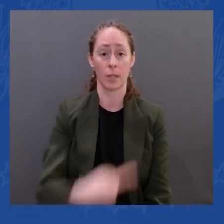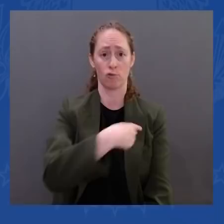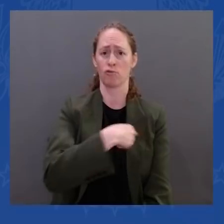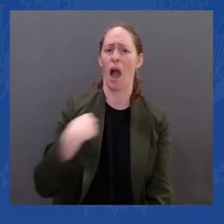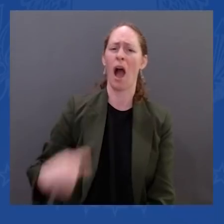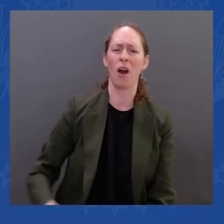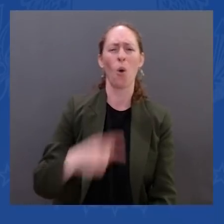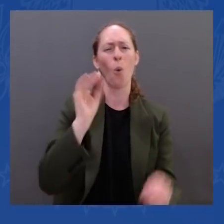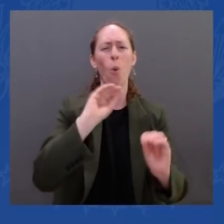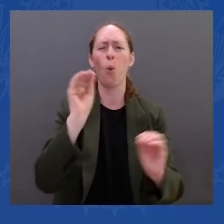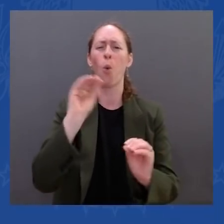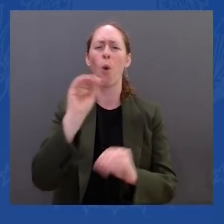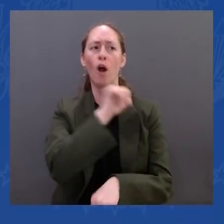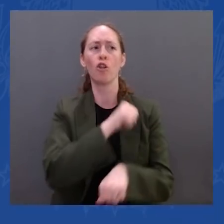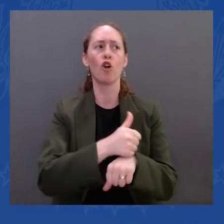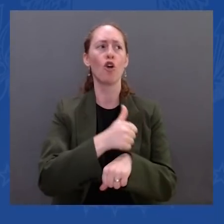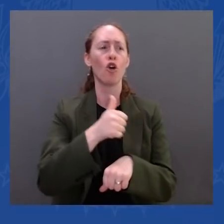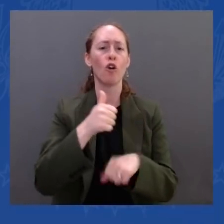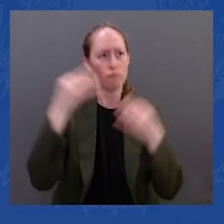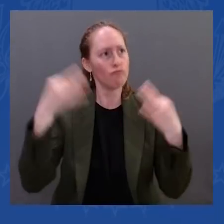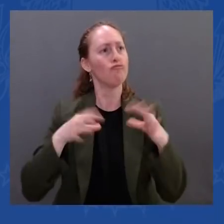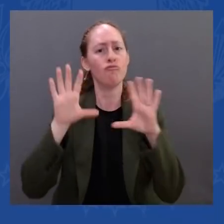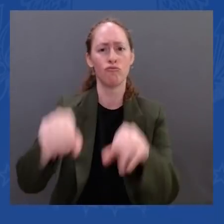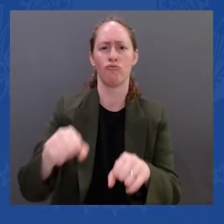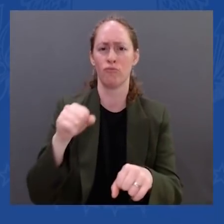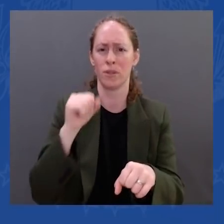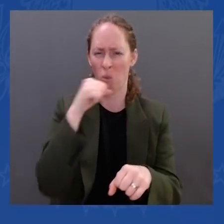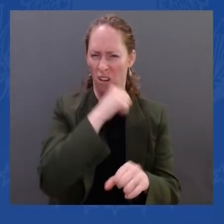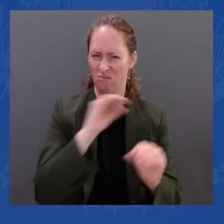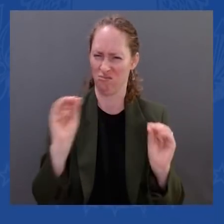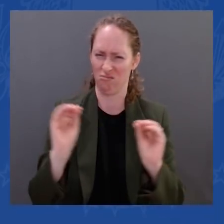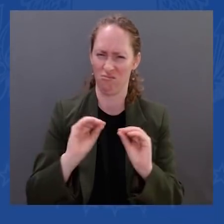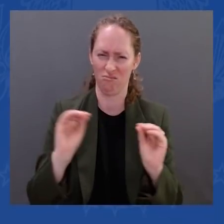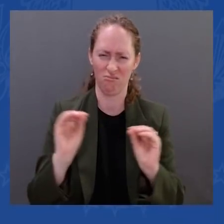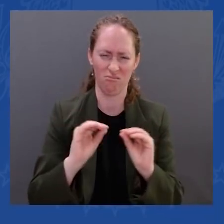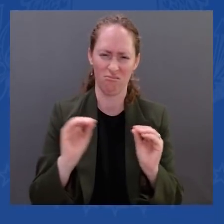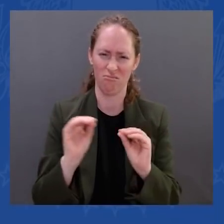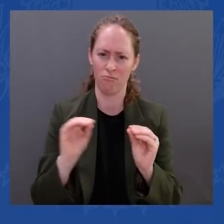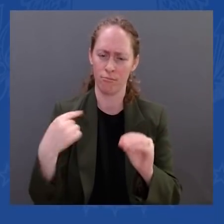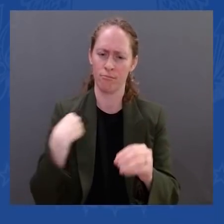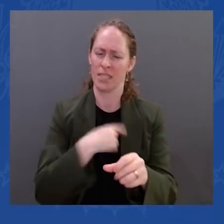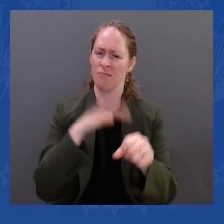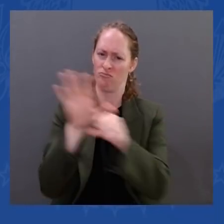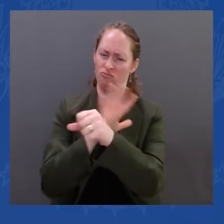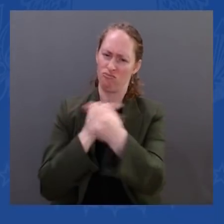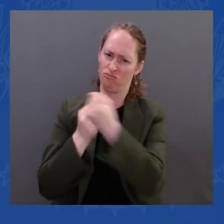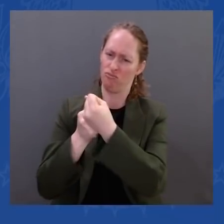So we stand firmly with Japan and with other nations that -- not to let that happen.